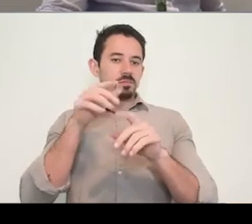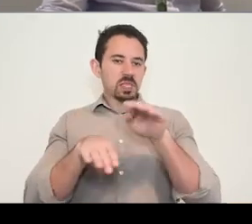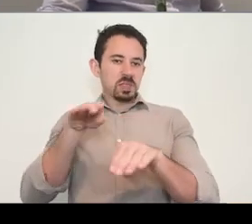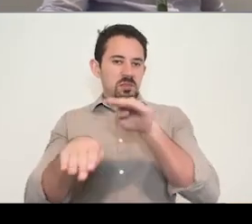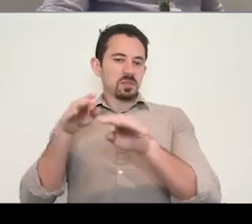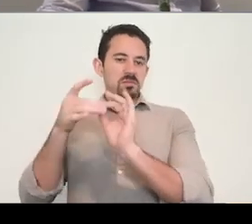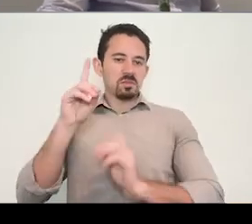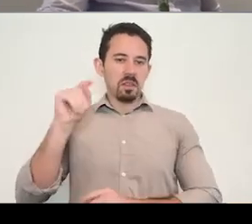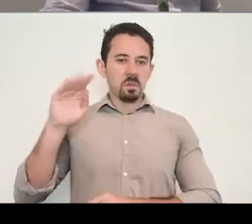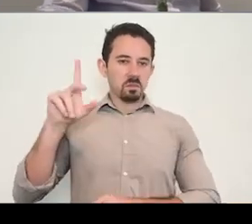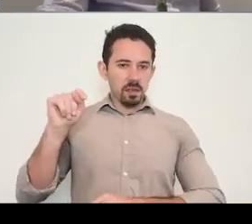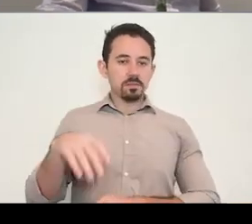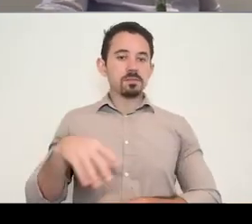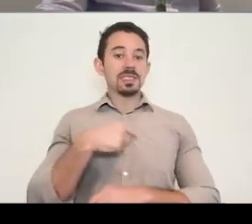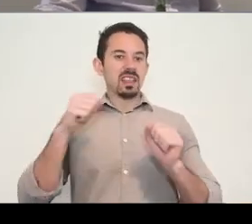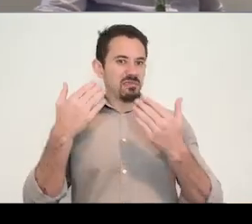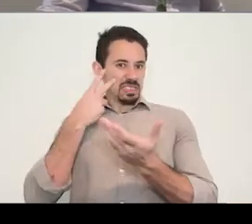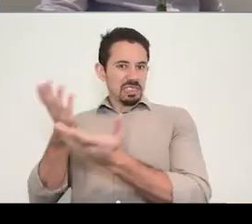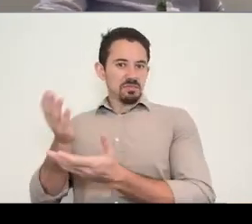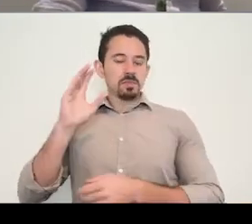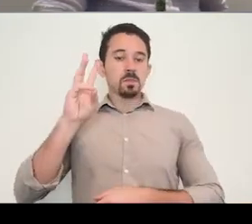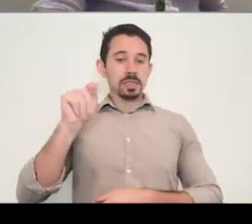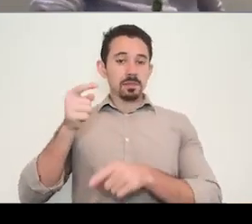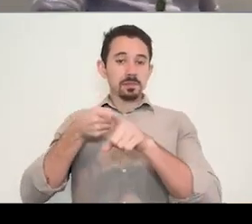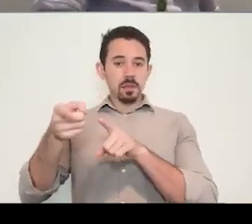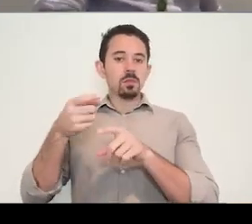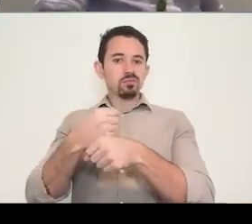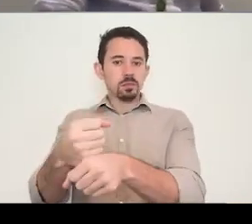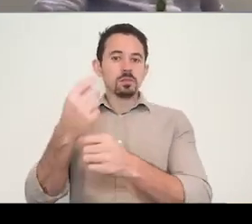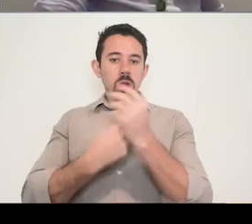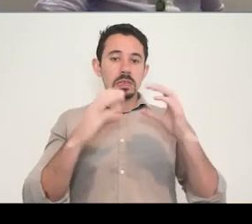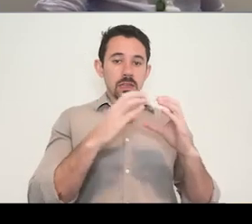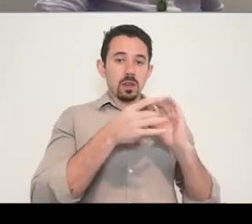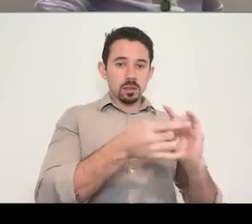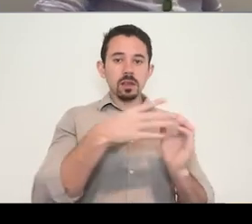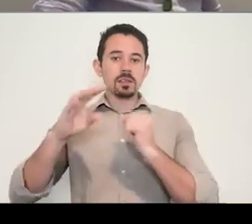produced both cell associated and secreted Pel as expected. Delta PelF generated no